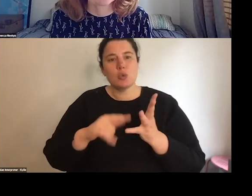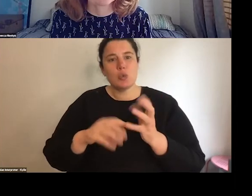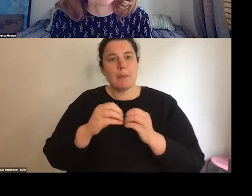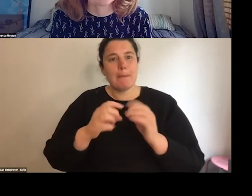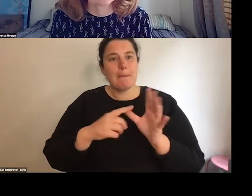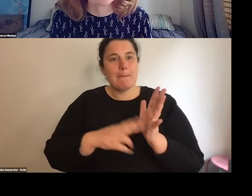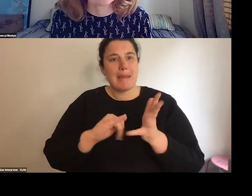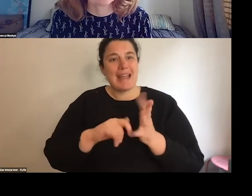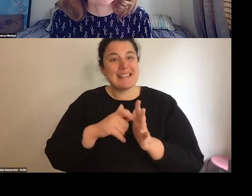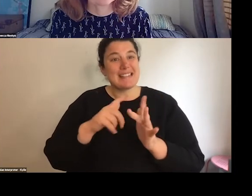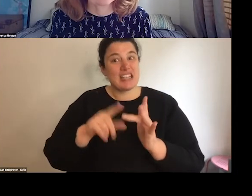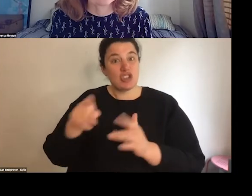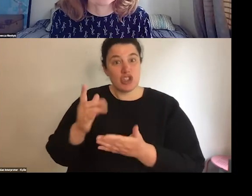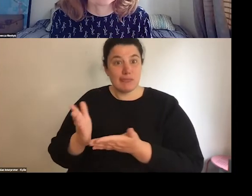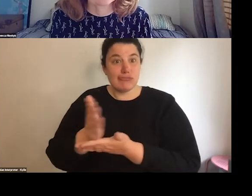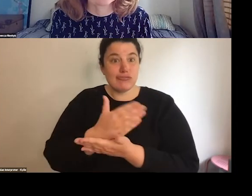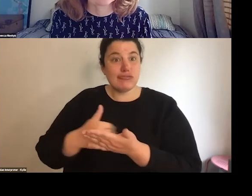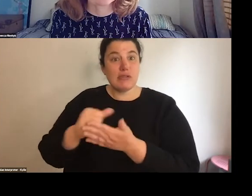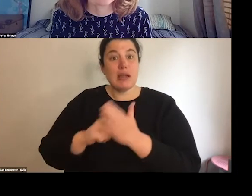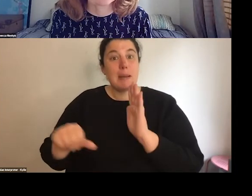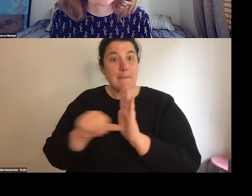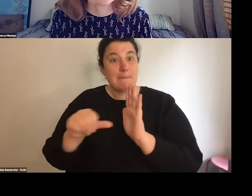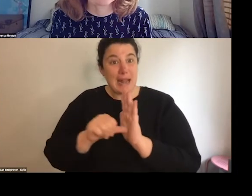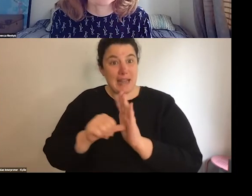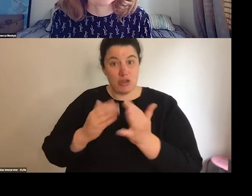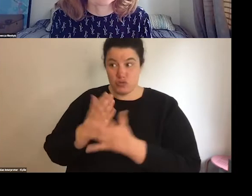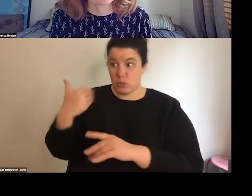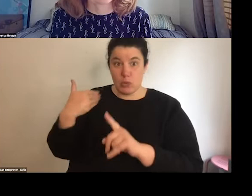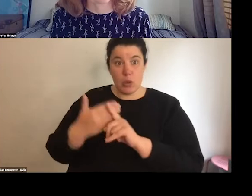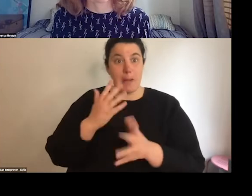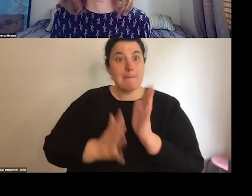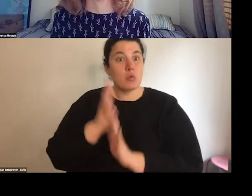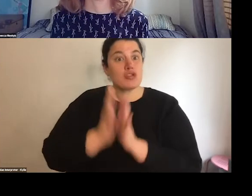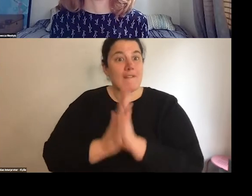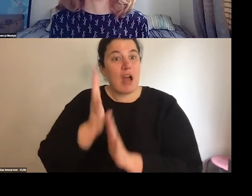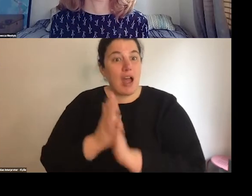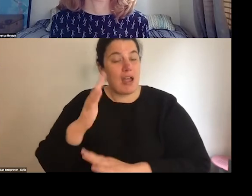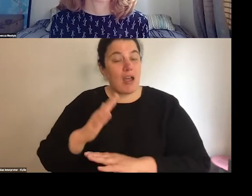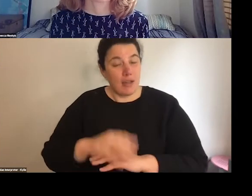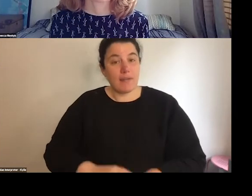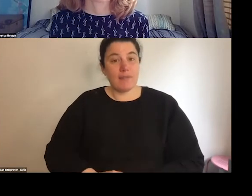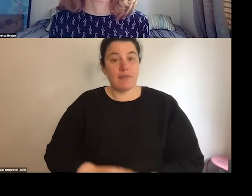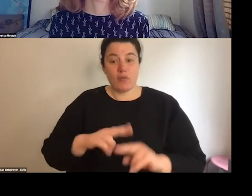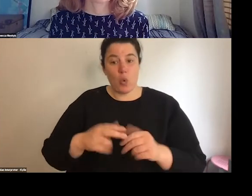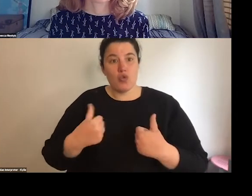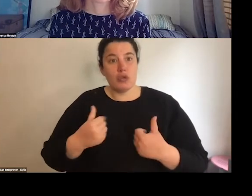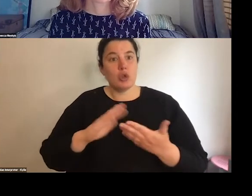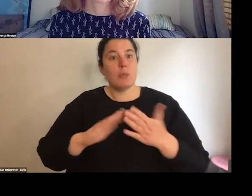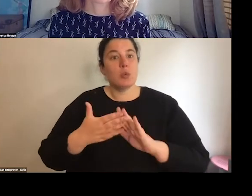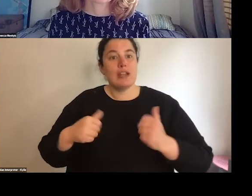her and Will Connolly, for recovery - community recovery from bushfires.